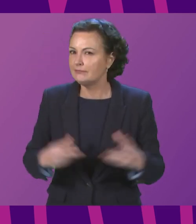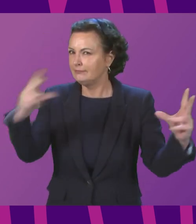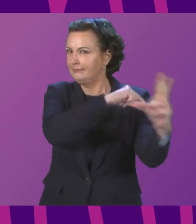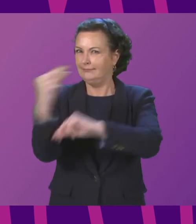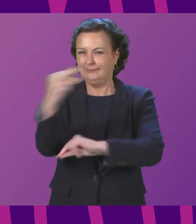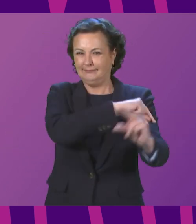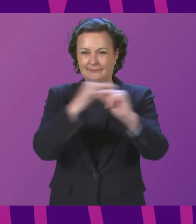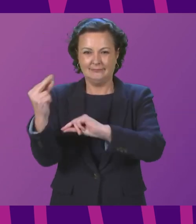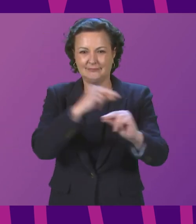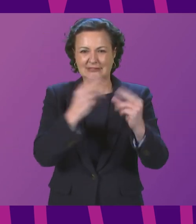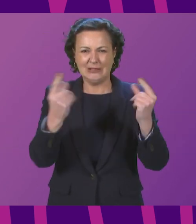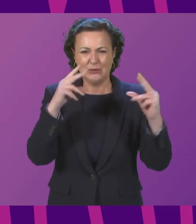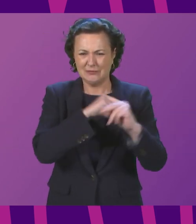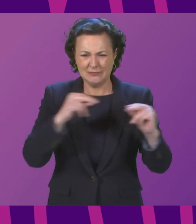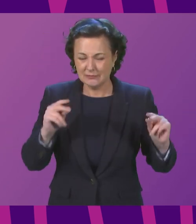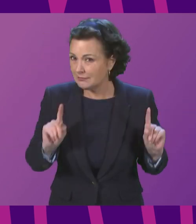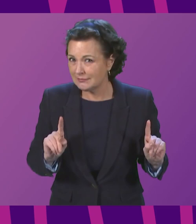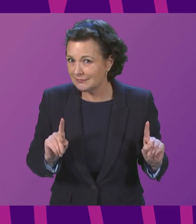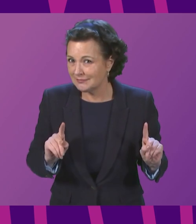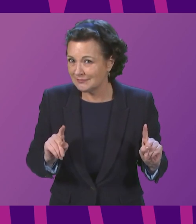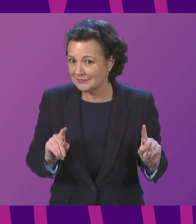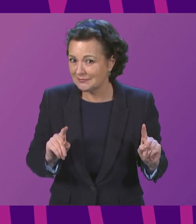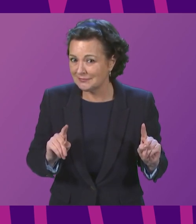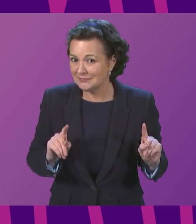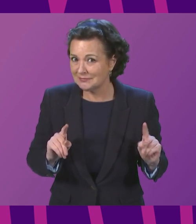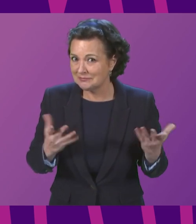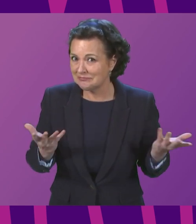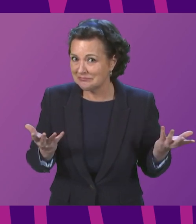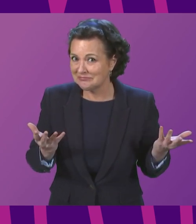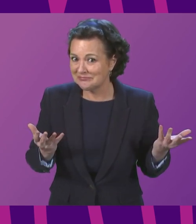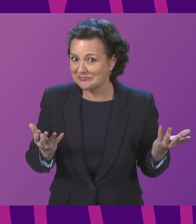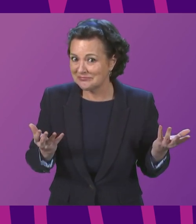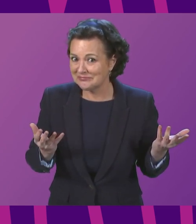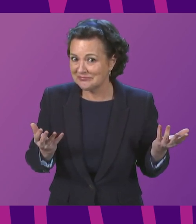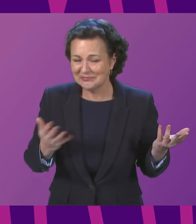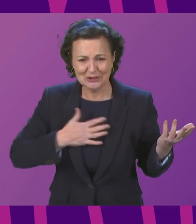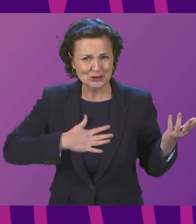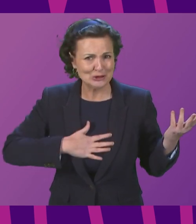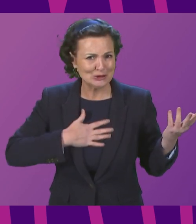I am sorry—there was an interruption, First Minister.